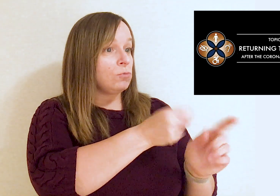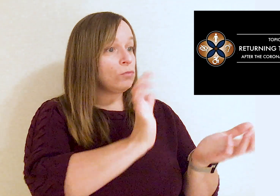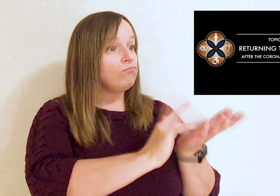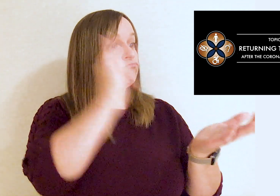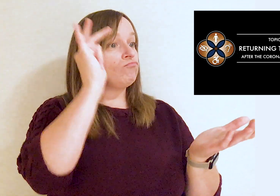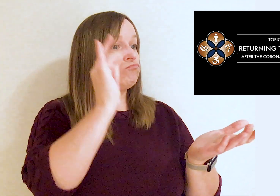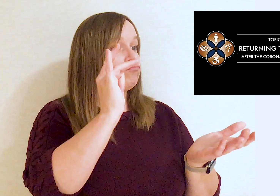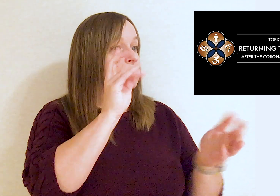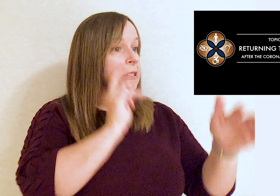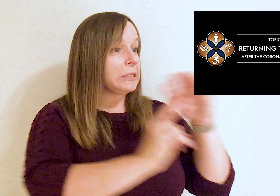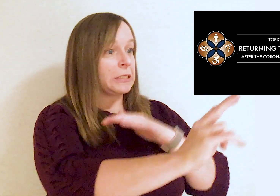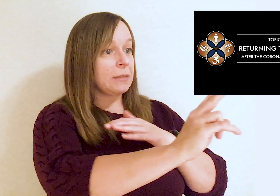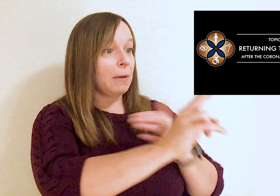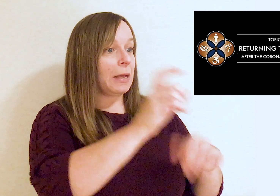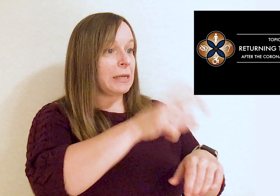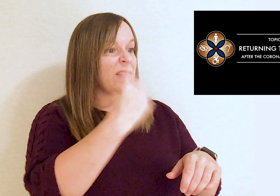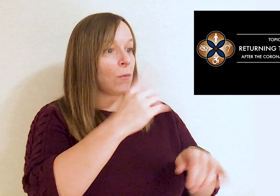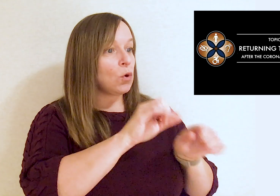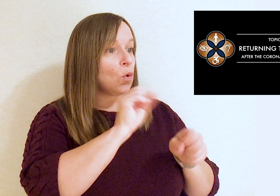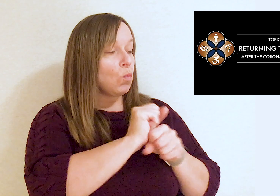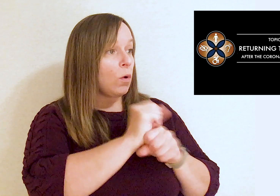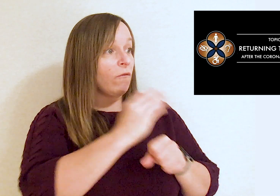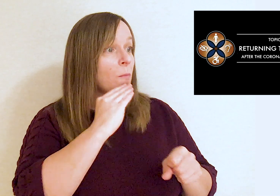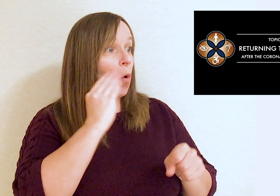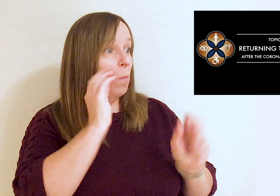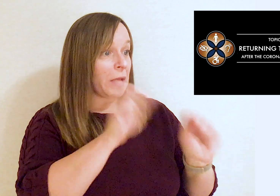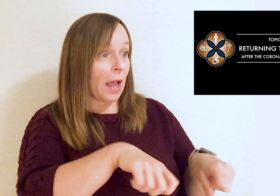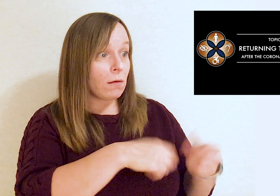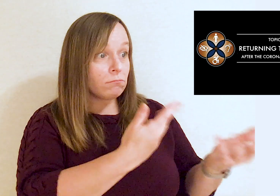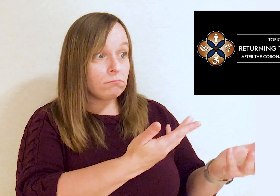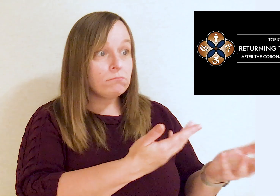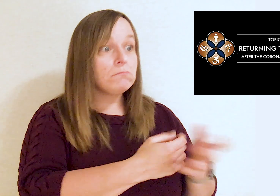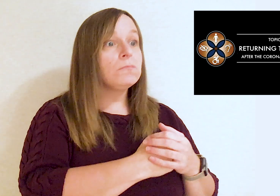anticipates the need for somebody to be able to have access to that leave?